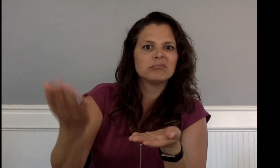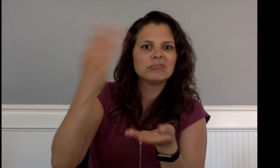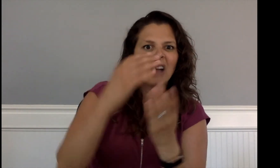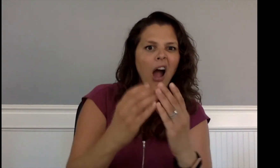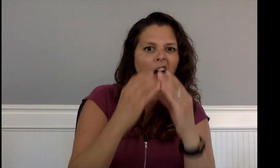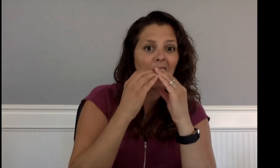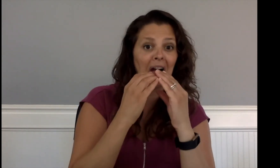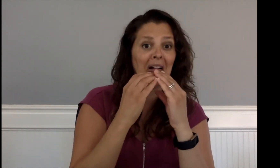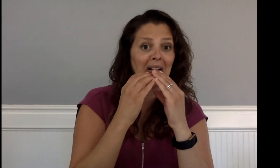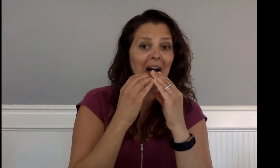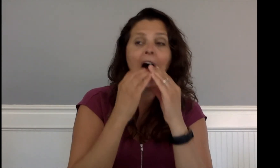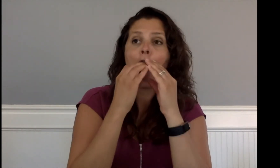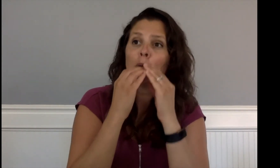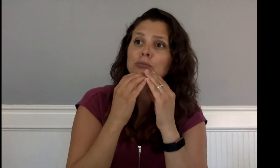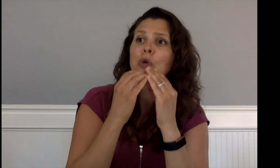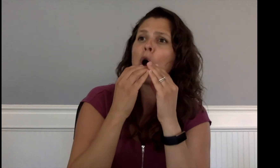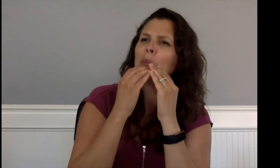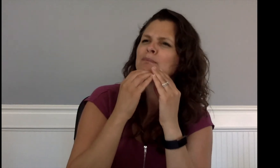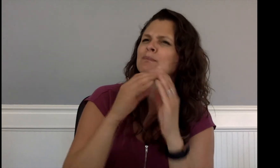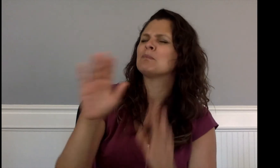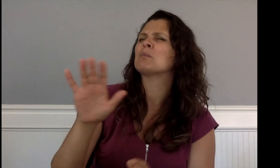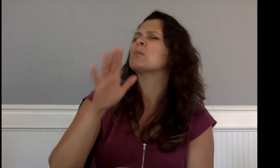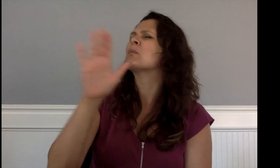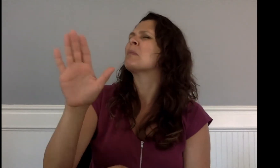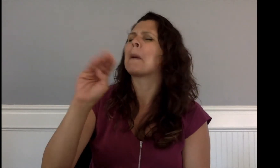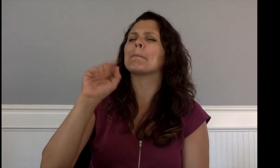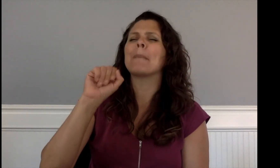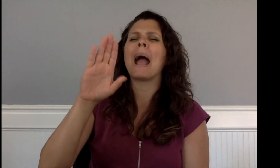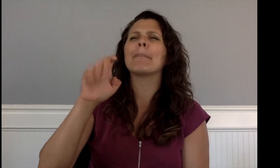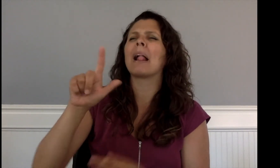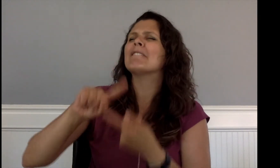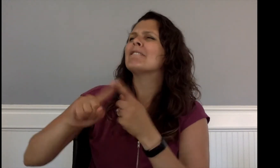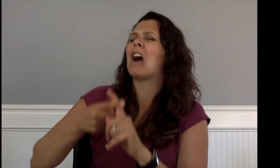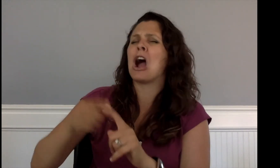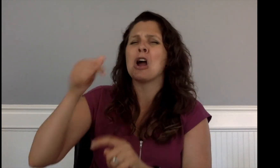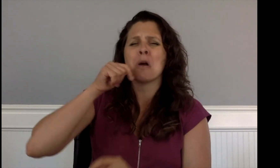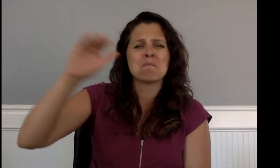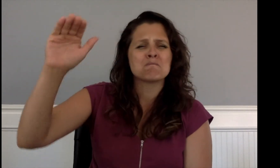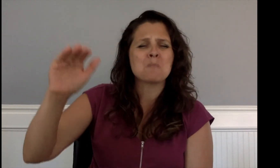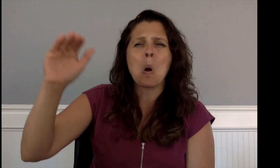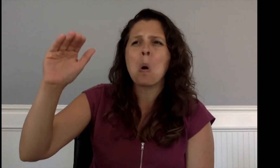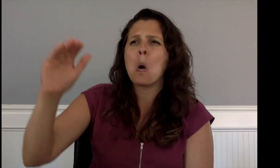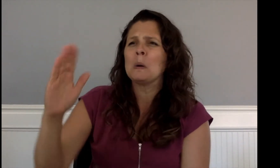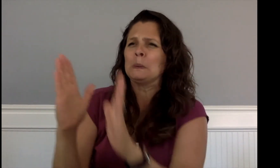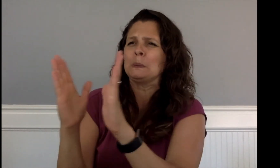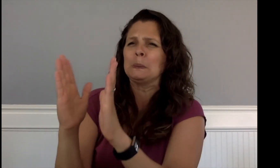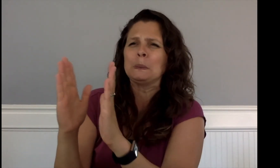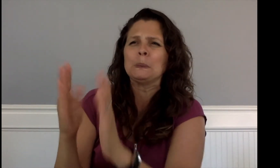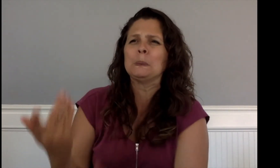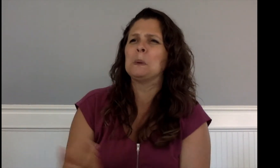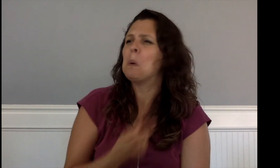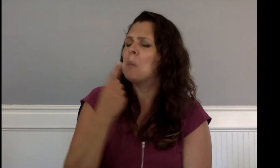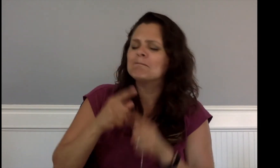placed several potato chips inside. "She was so tiny. And